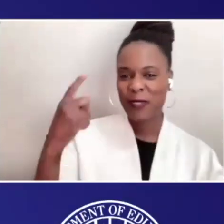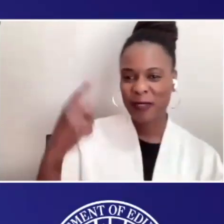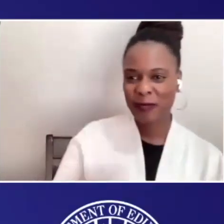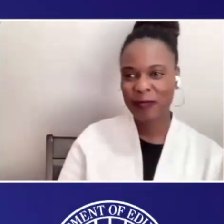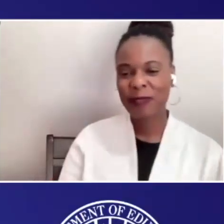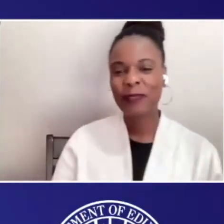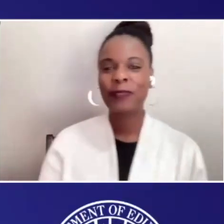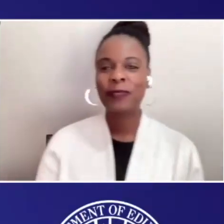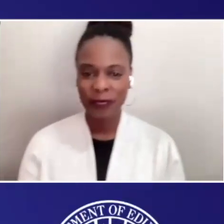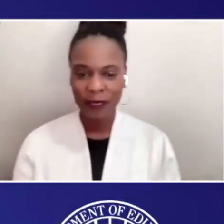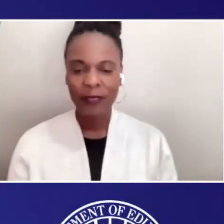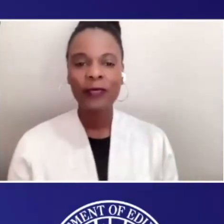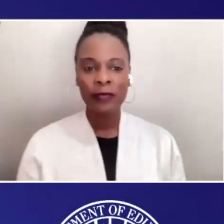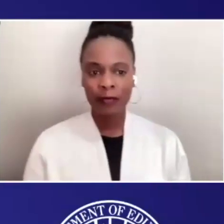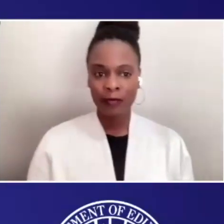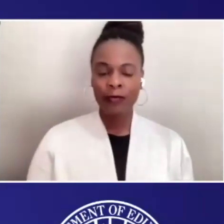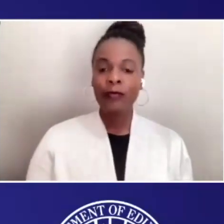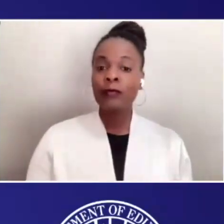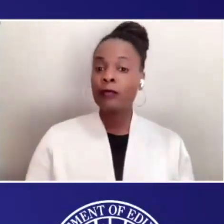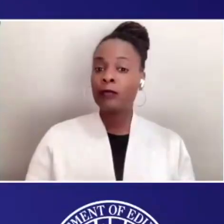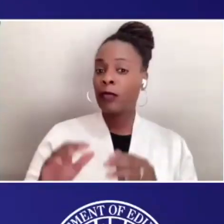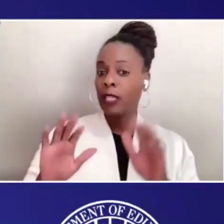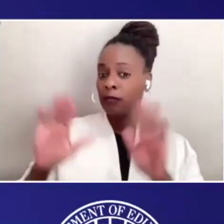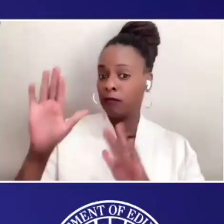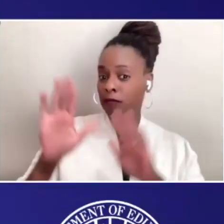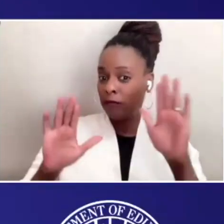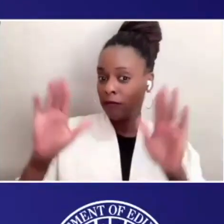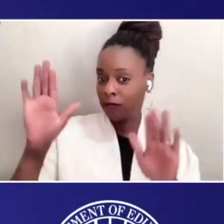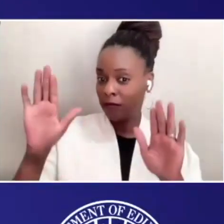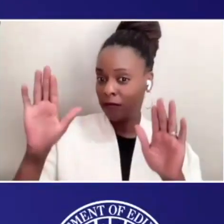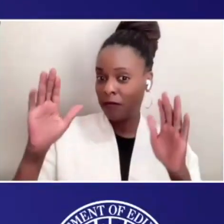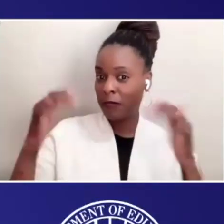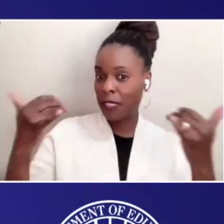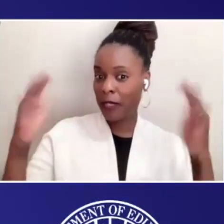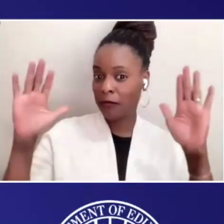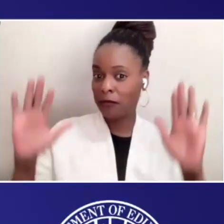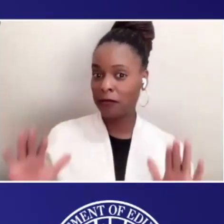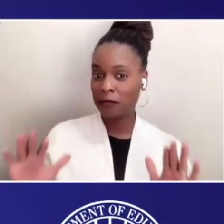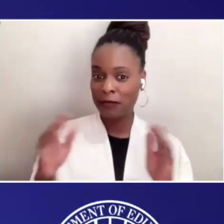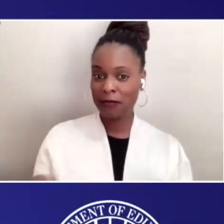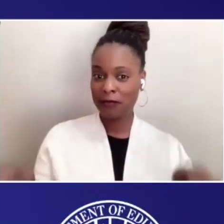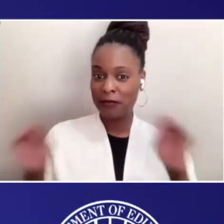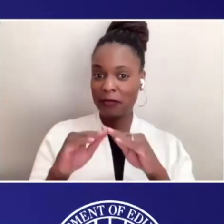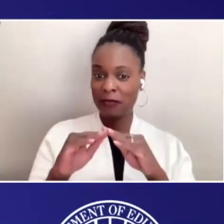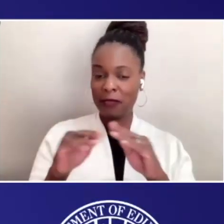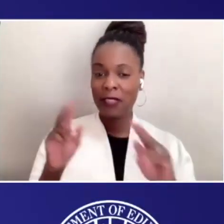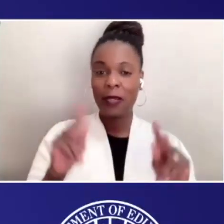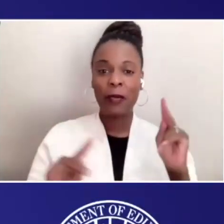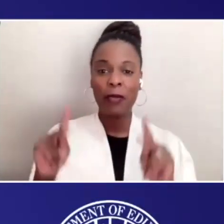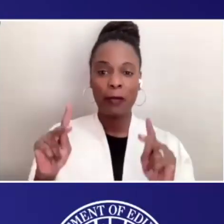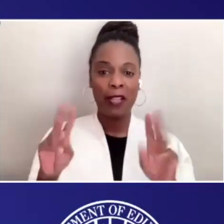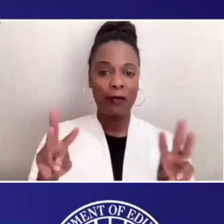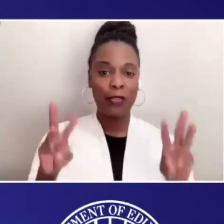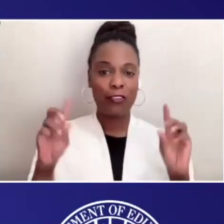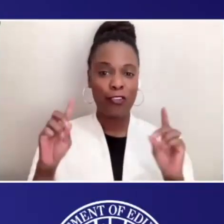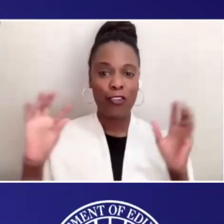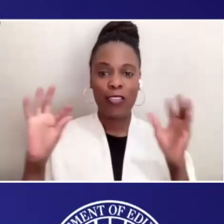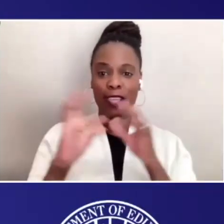The cards that were up before the break are now down. People have withdrawn their comments. So I'm going to turn it back over